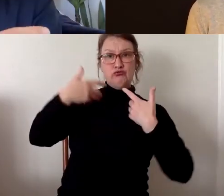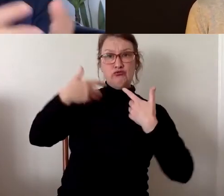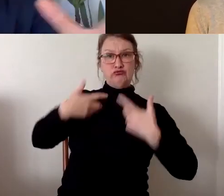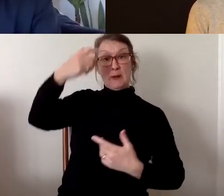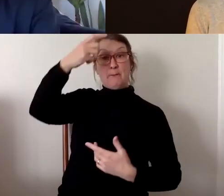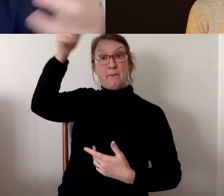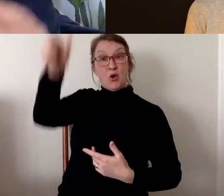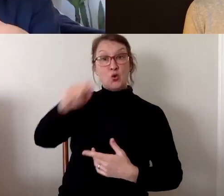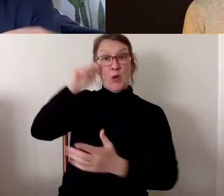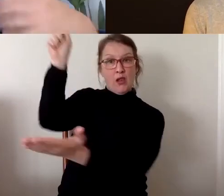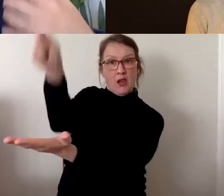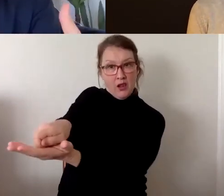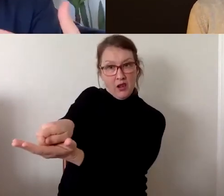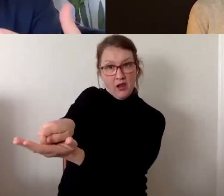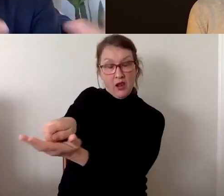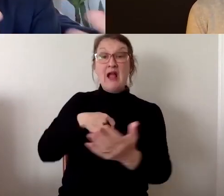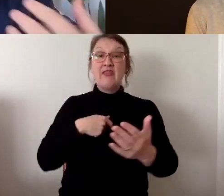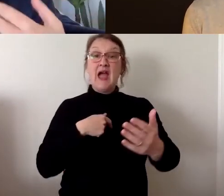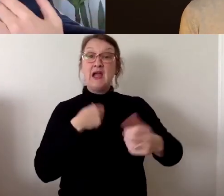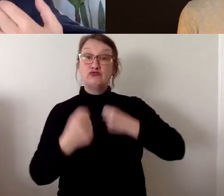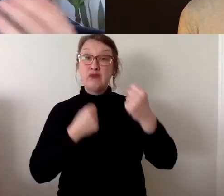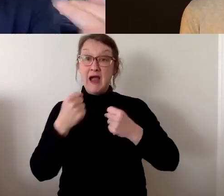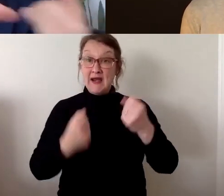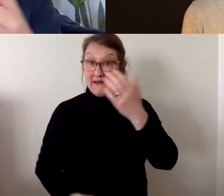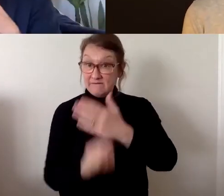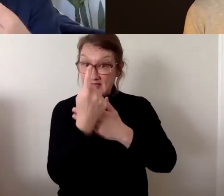event where that event demonstrated some procurement, they demonstrated